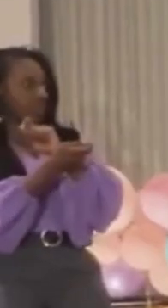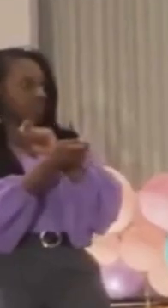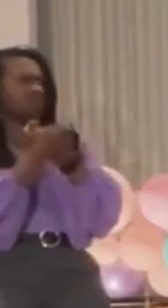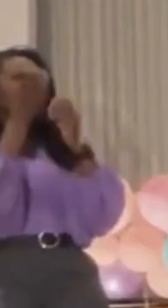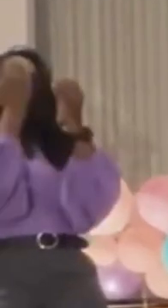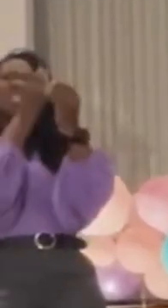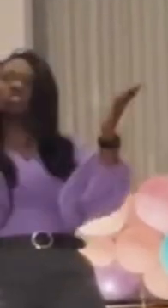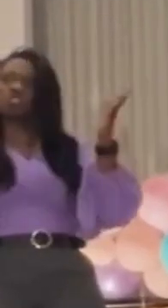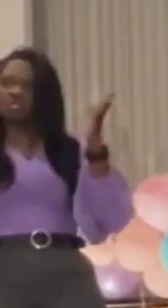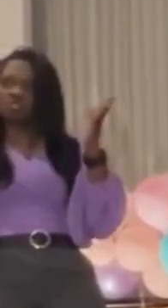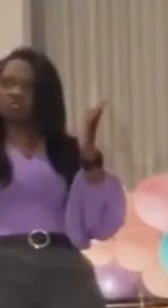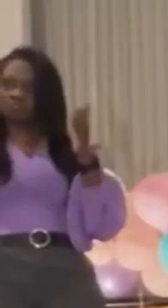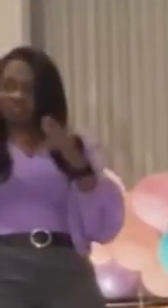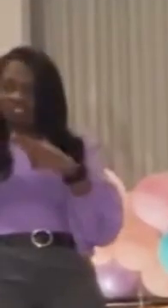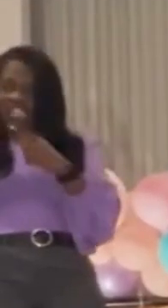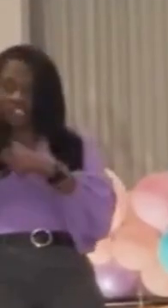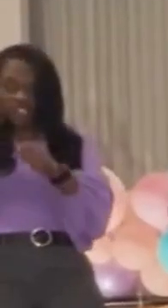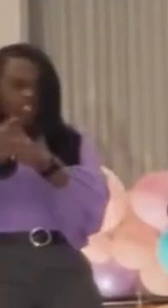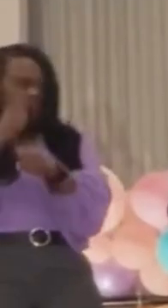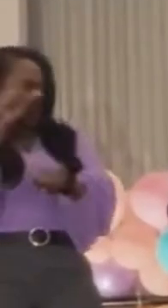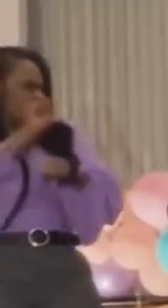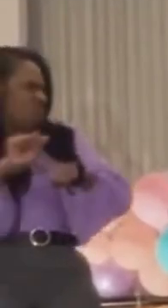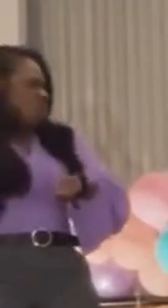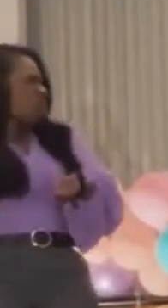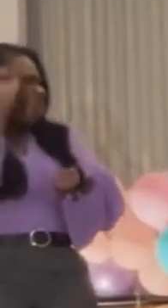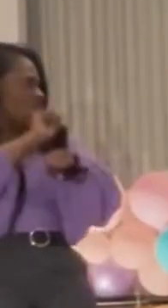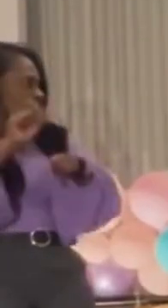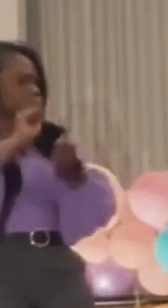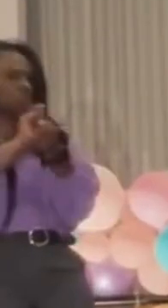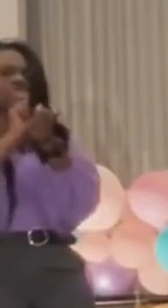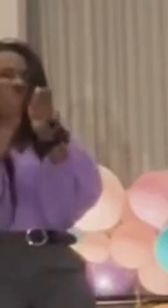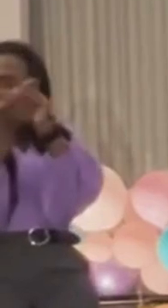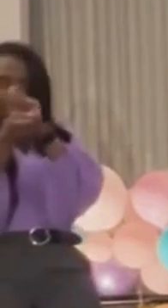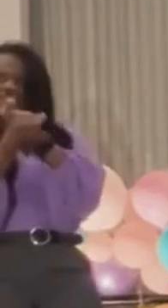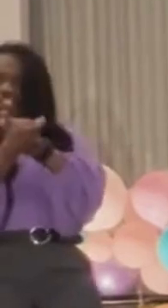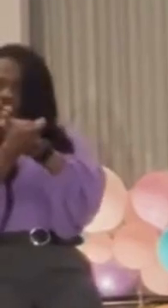that over the next year, we're going to work hard to change